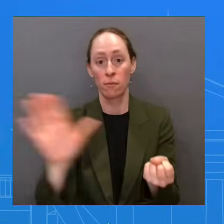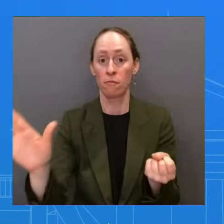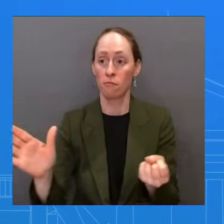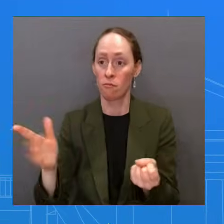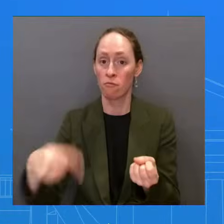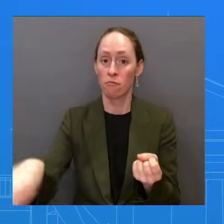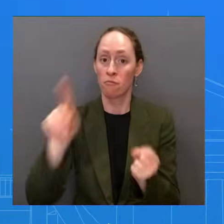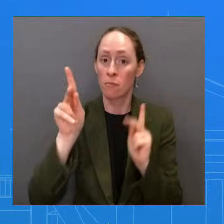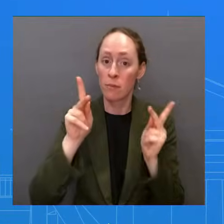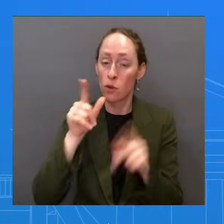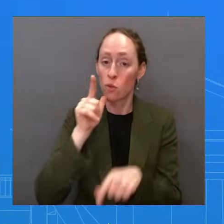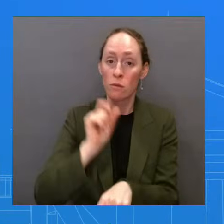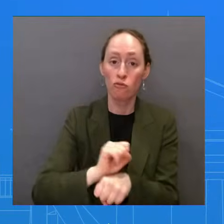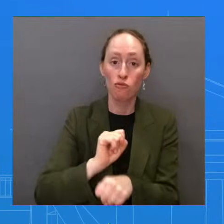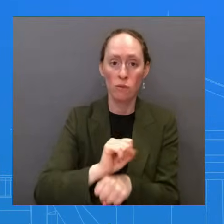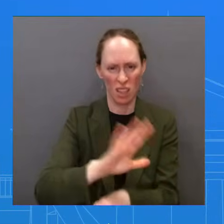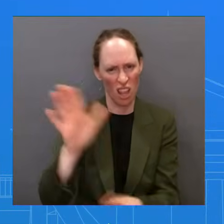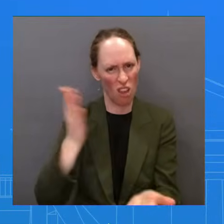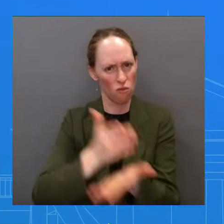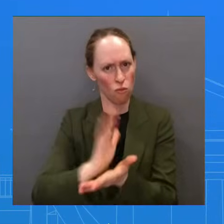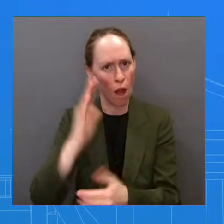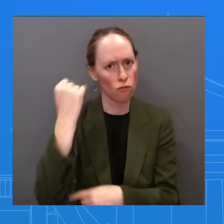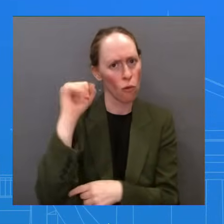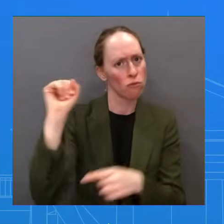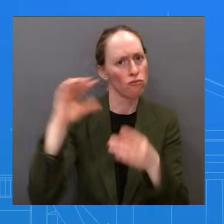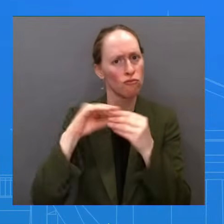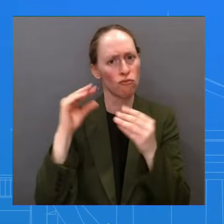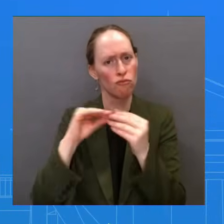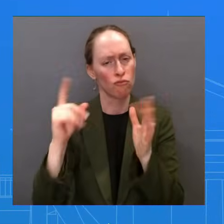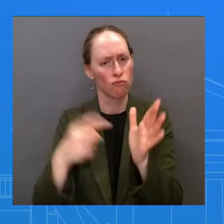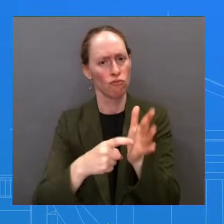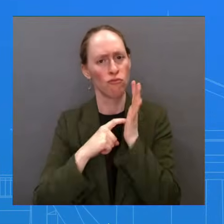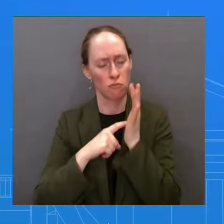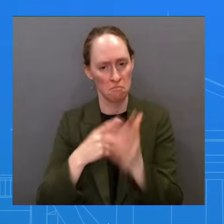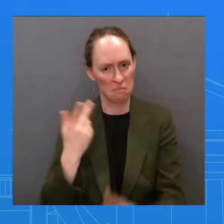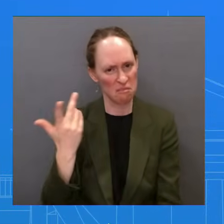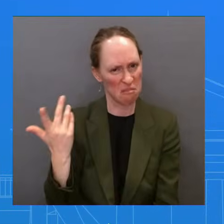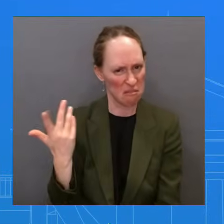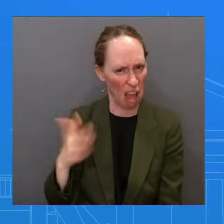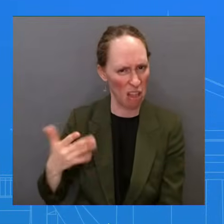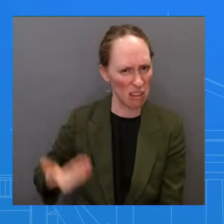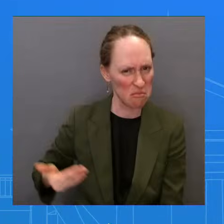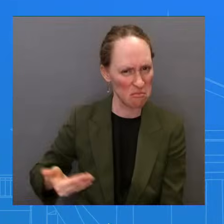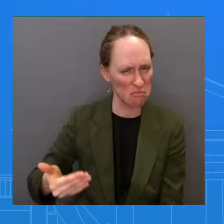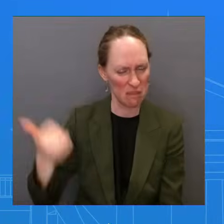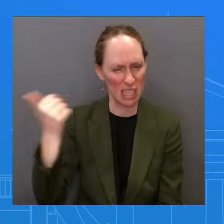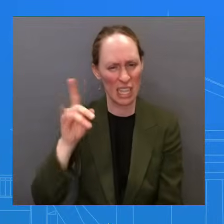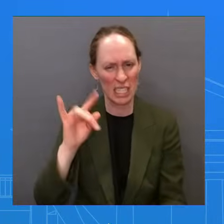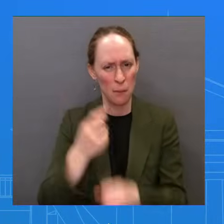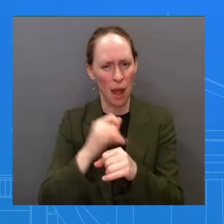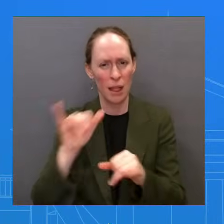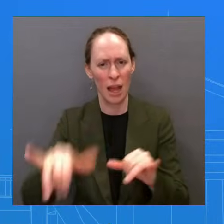You see that in his record. This is someone who supports labor -- labor unions. Again, this is --